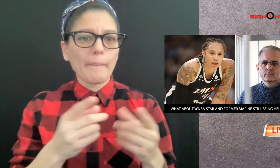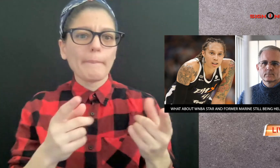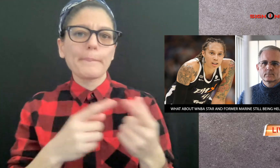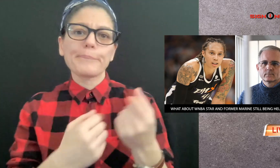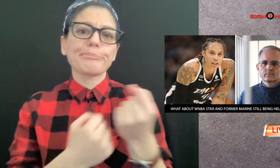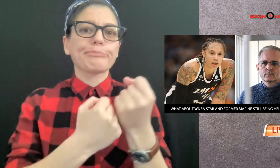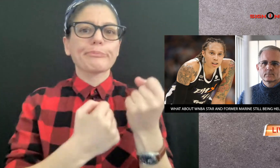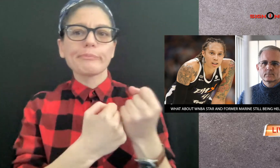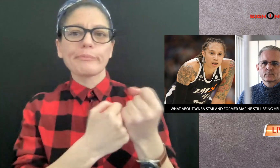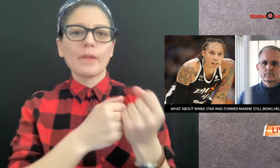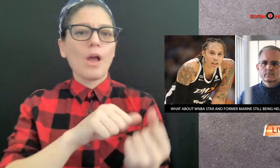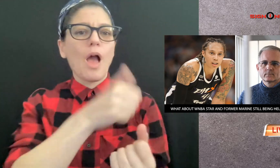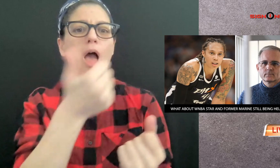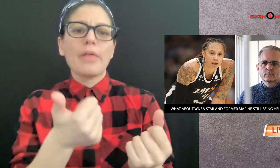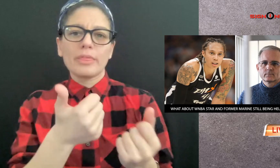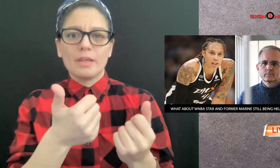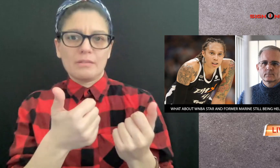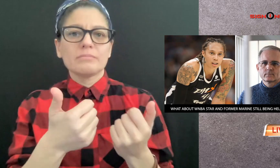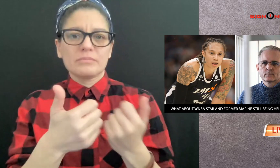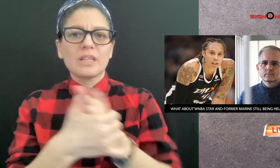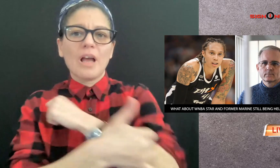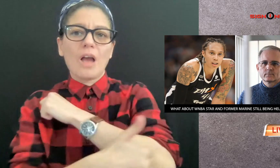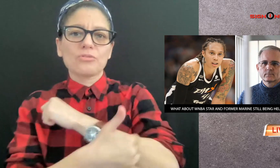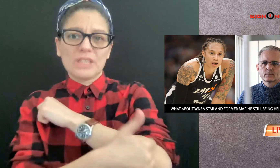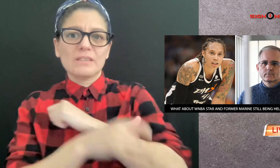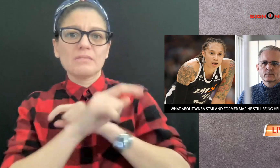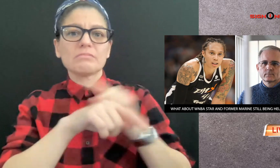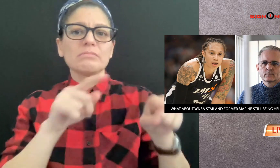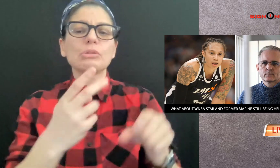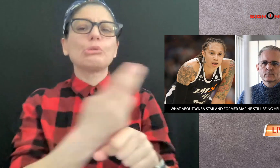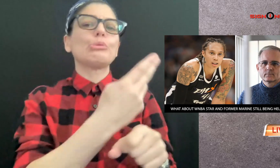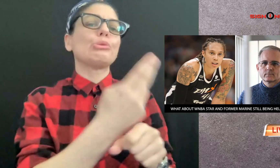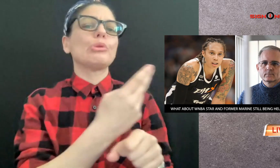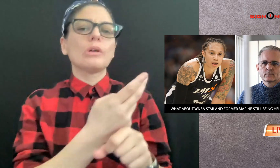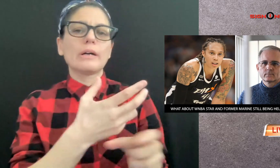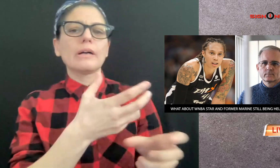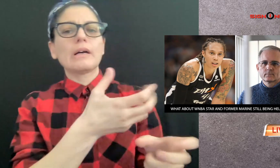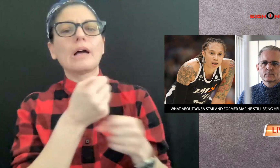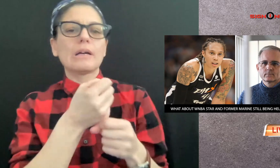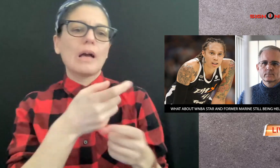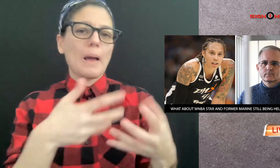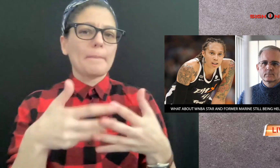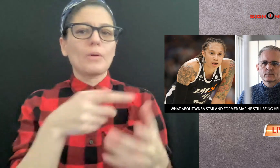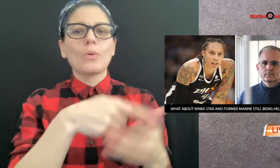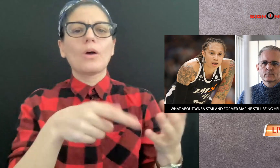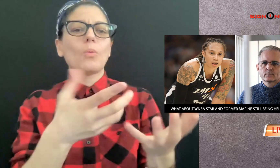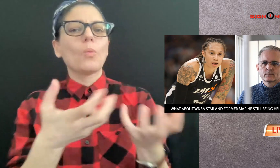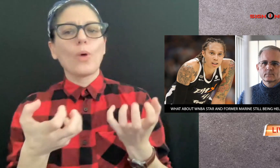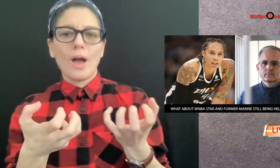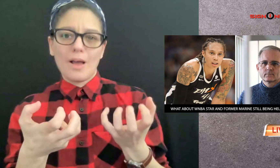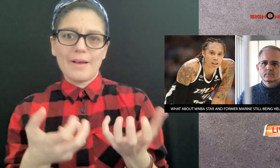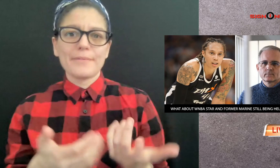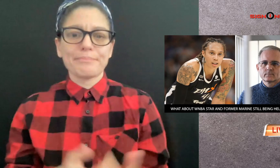because US officials don't want to encourage other countries to use Americans to get what they want